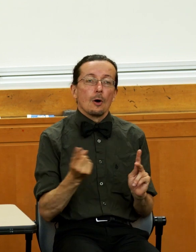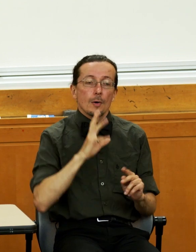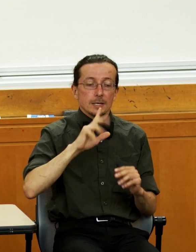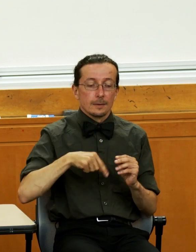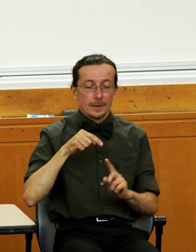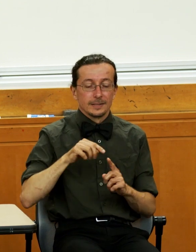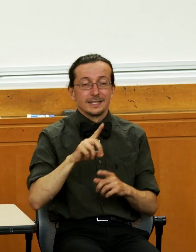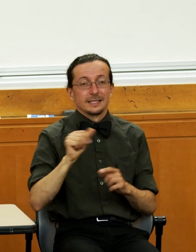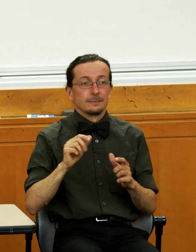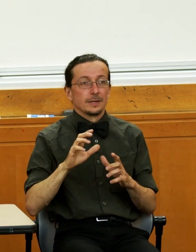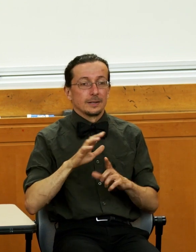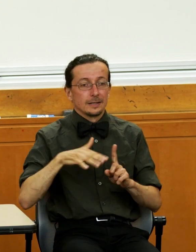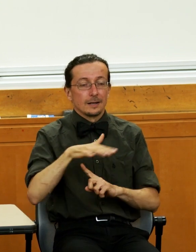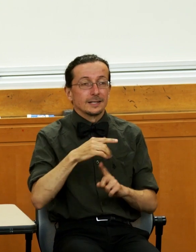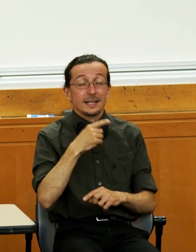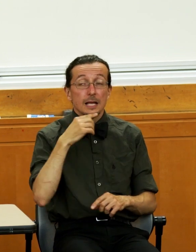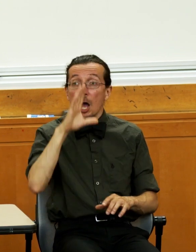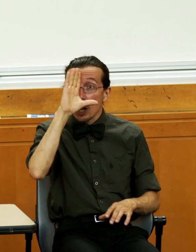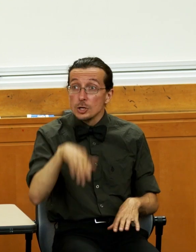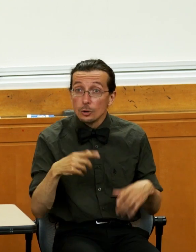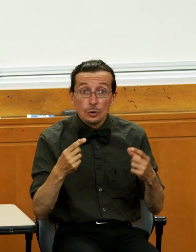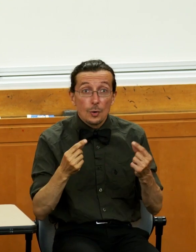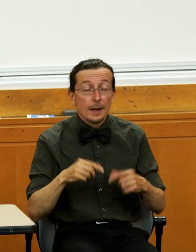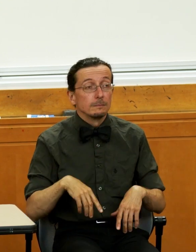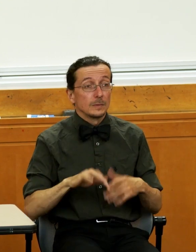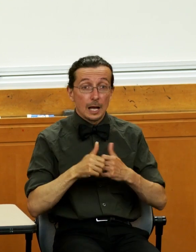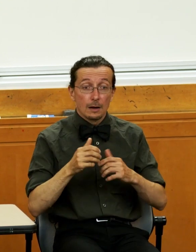context, they're like, “Oh, you know what we're gonna do to improve disability? We're going to put